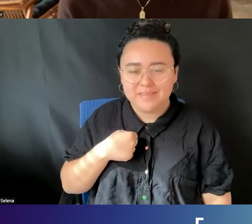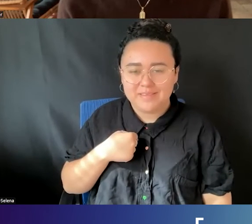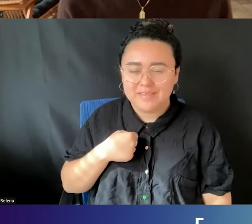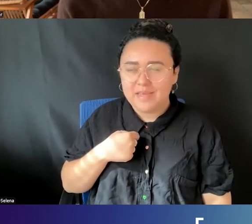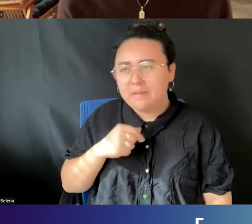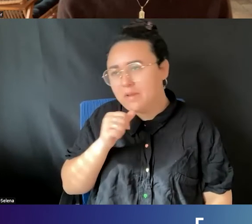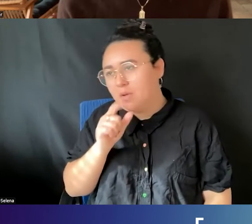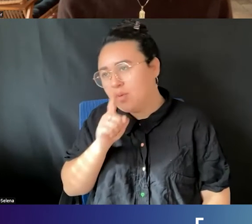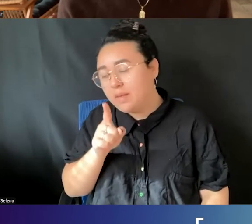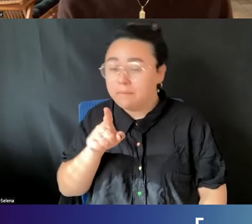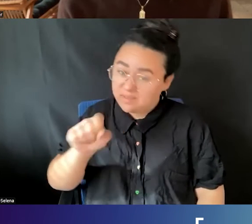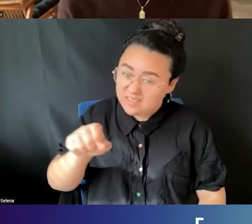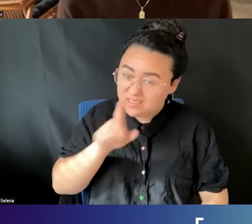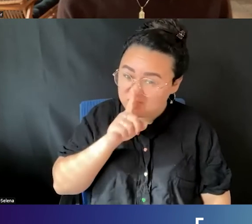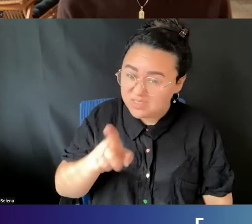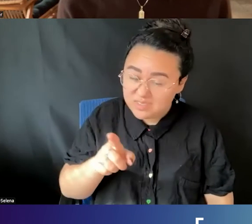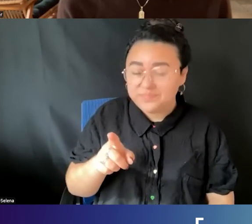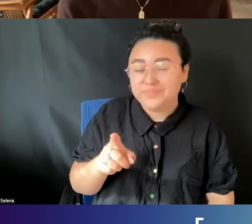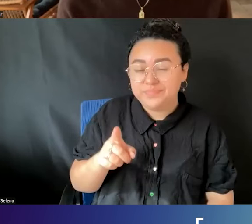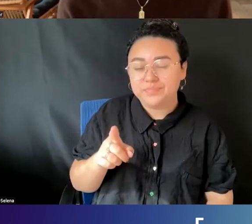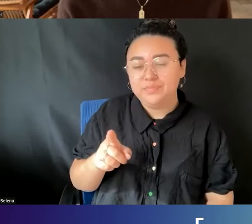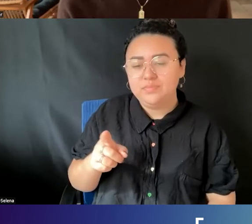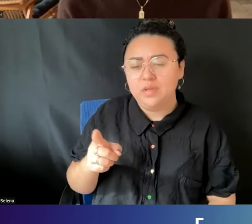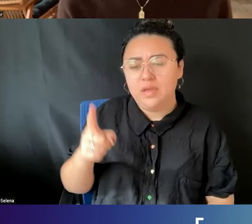I think having that kind of knowledge and experience